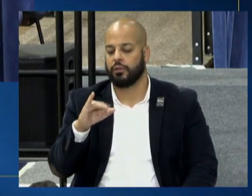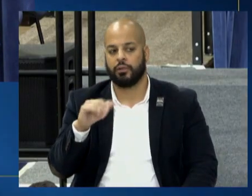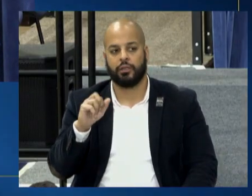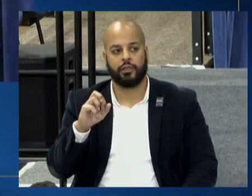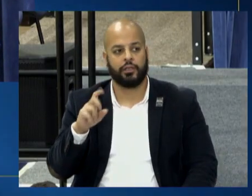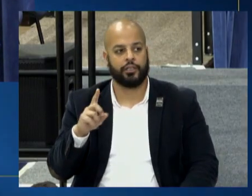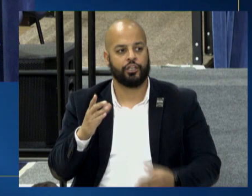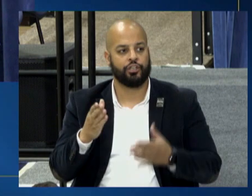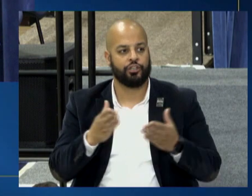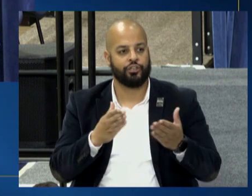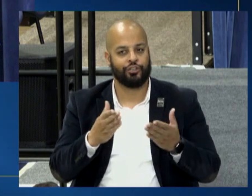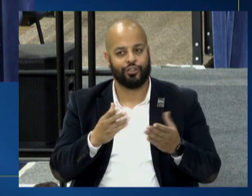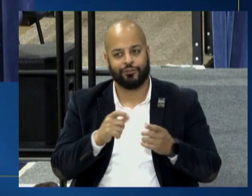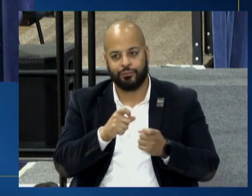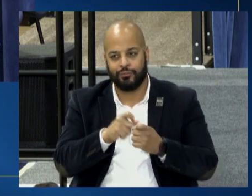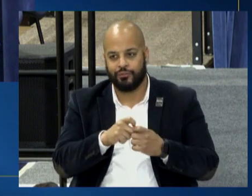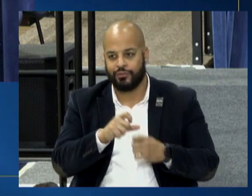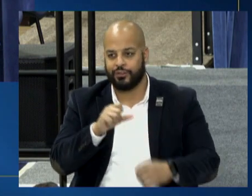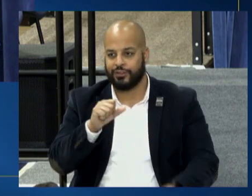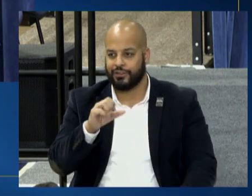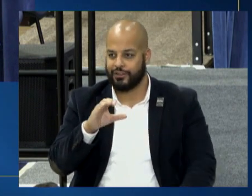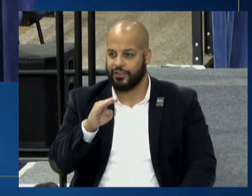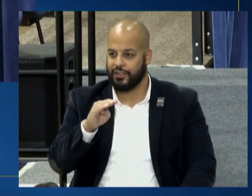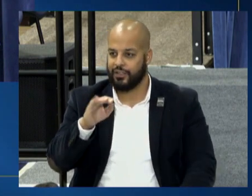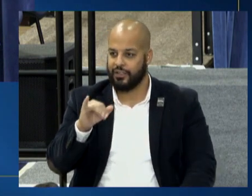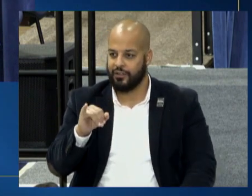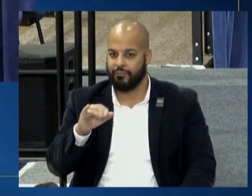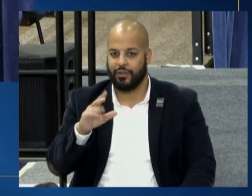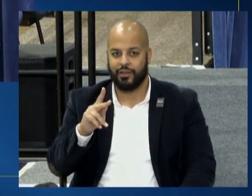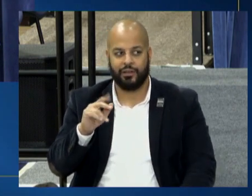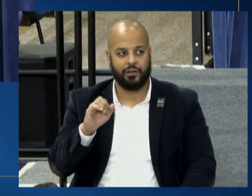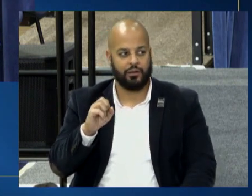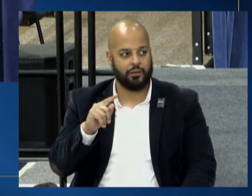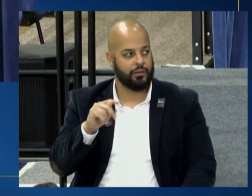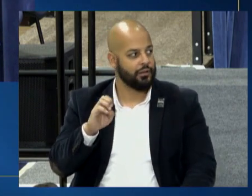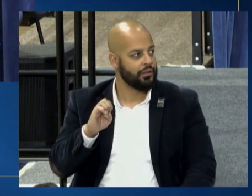at CMMI we have got Kate Blackwell, which here she is. Okay. I was like,